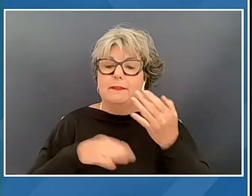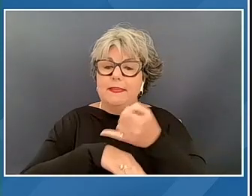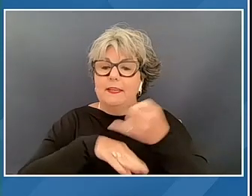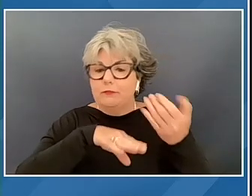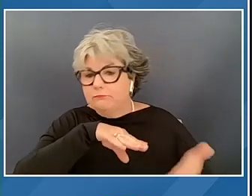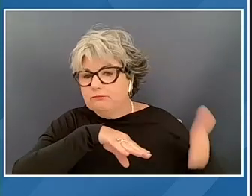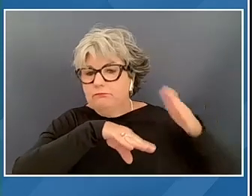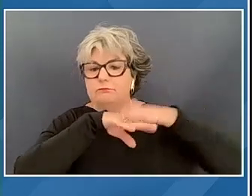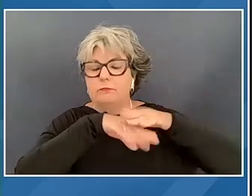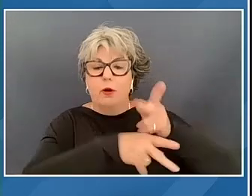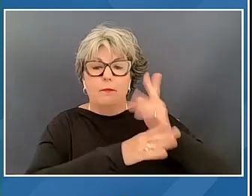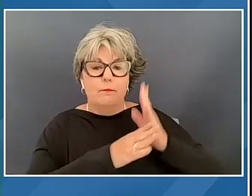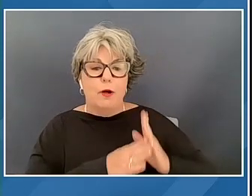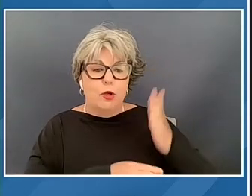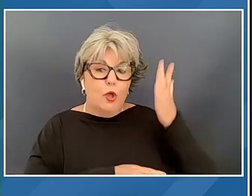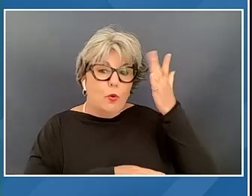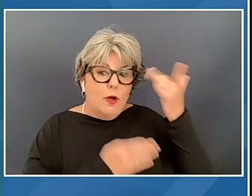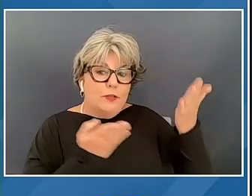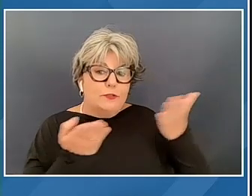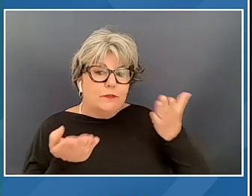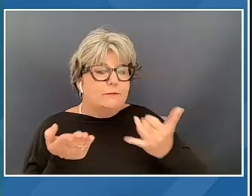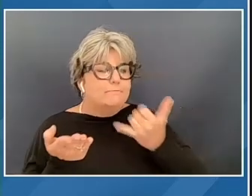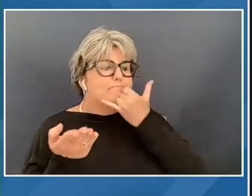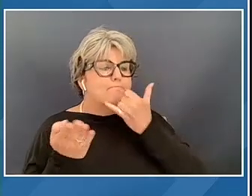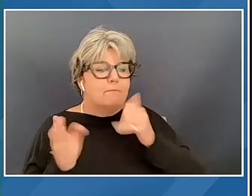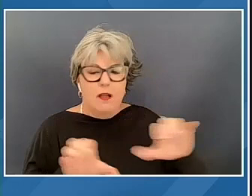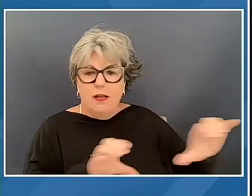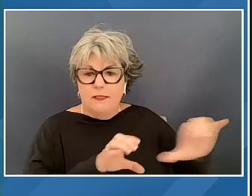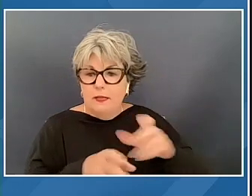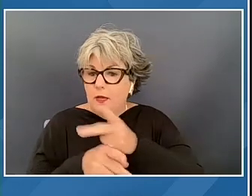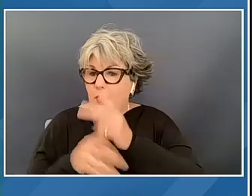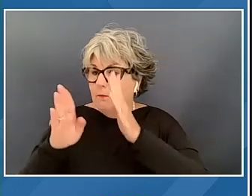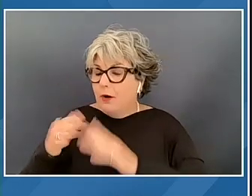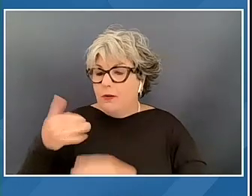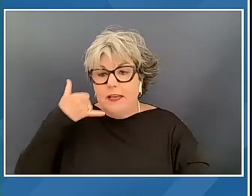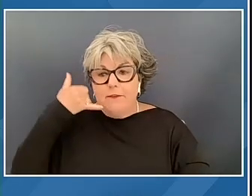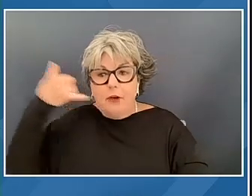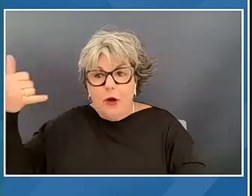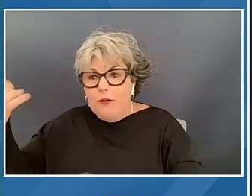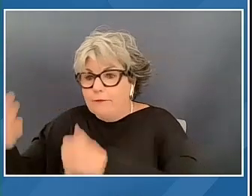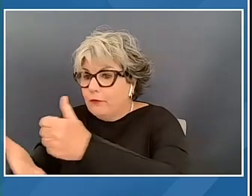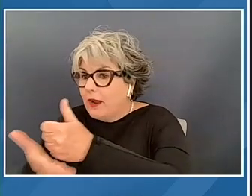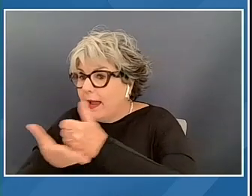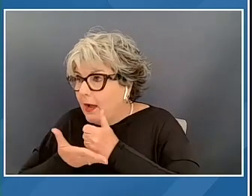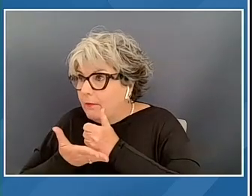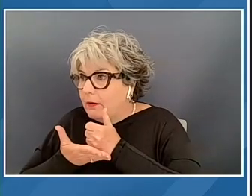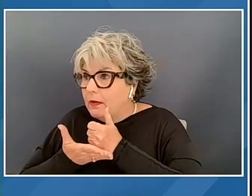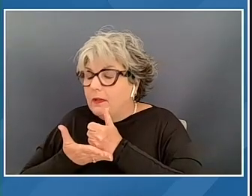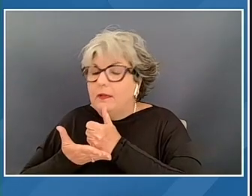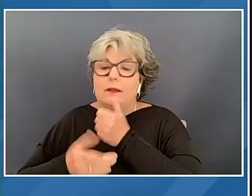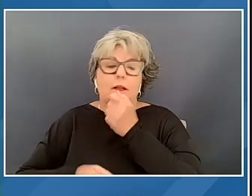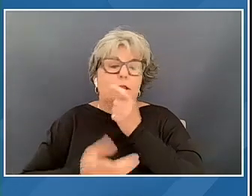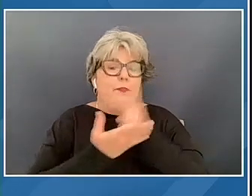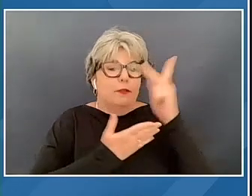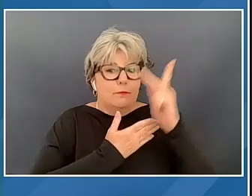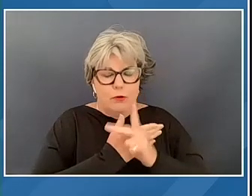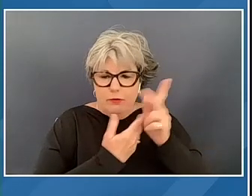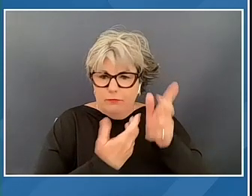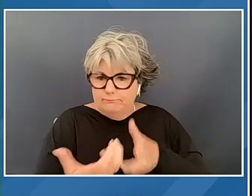accounts is due to servicing misconduct. When borrowers have called for help instead of being driven to the programs that might discharge their debt in some